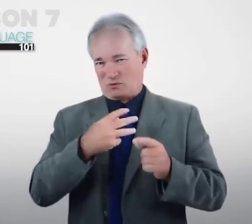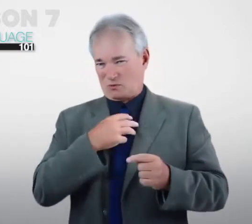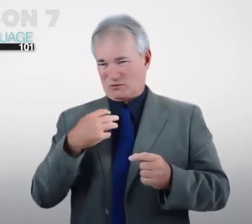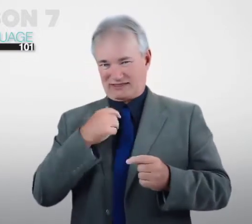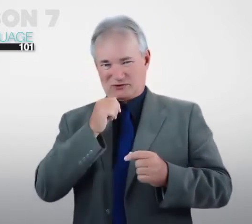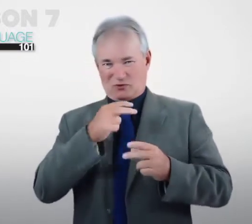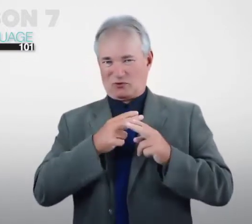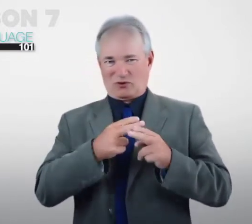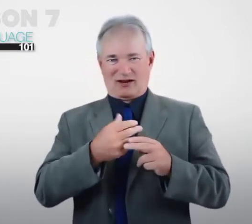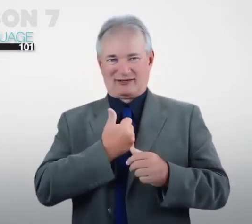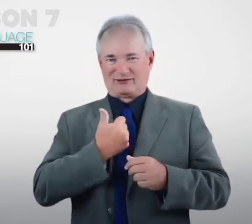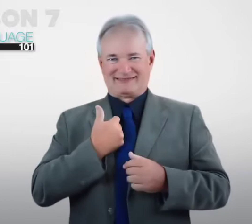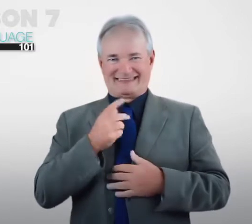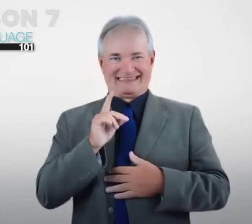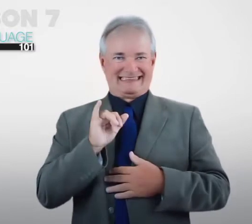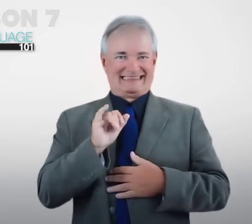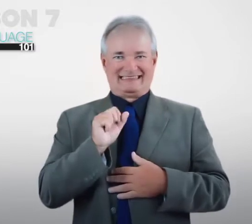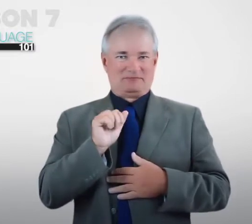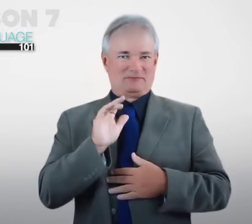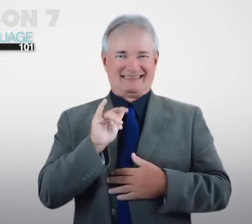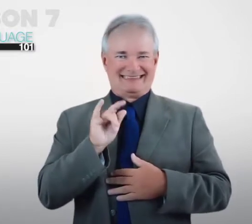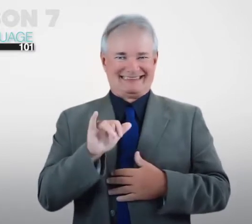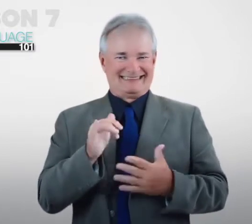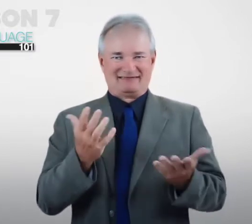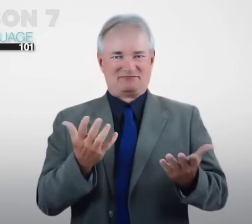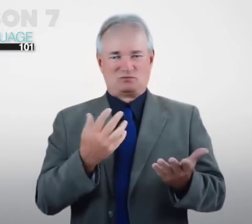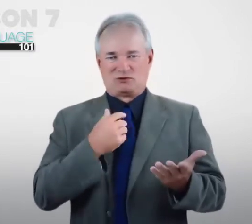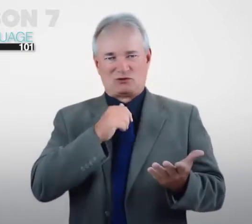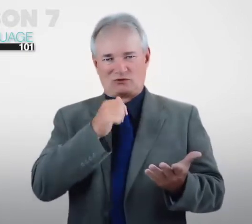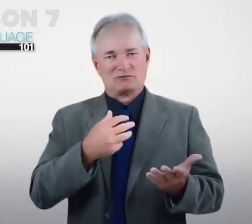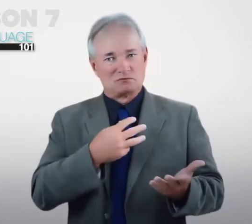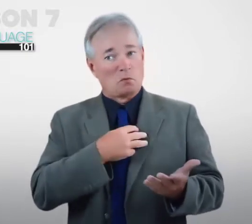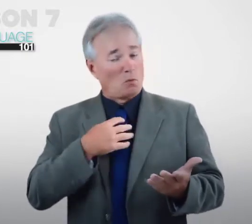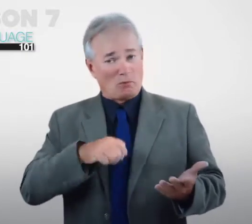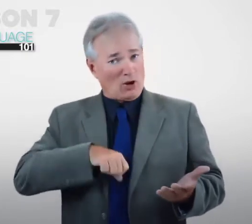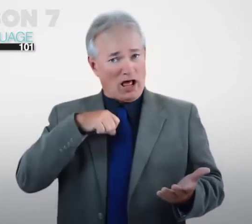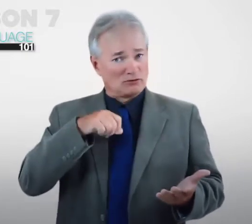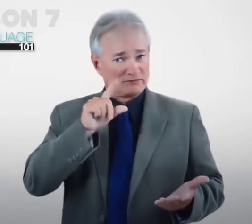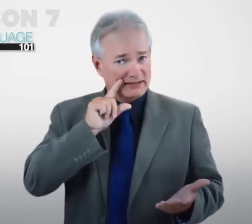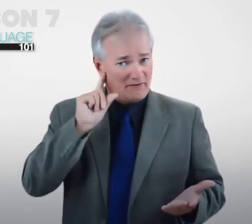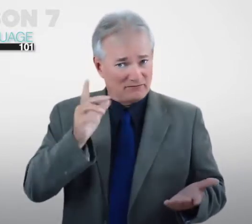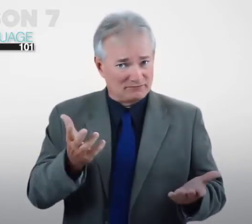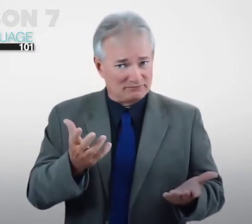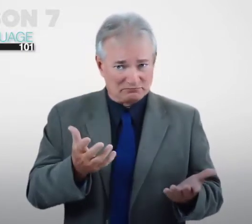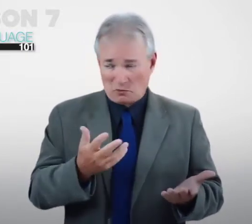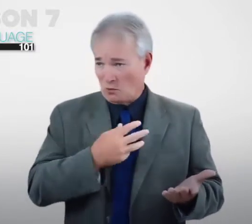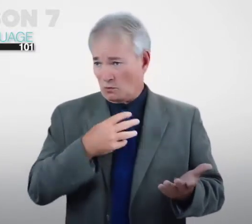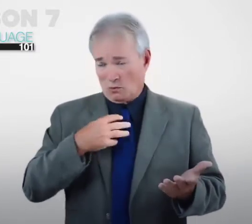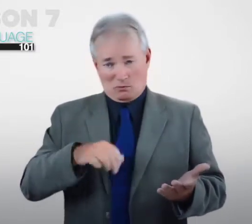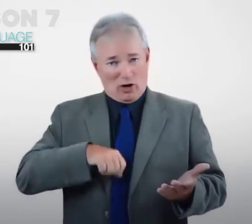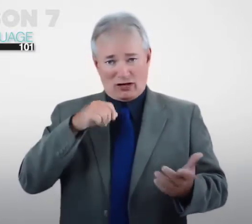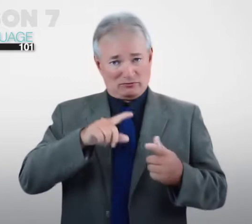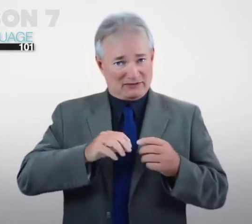But again, remember, Congress wrote that law. We didn't come up with that, and we're very proud to be deaf.